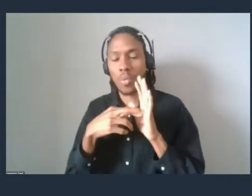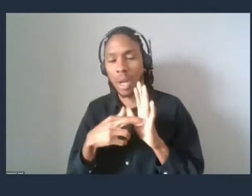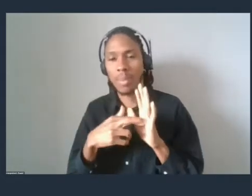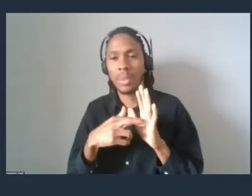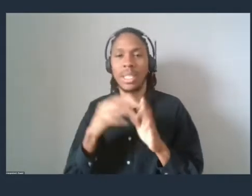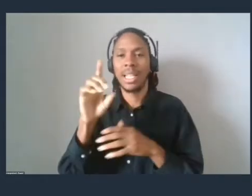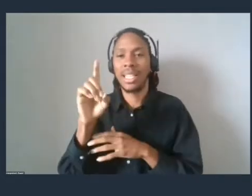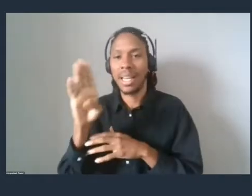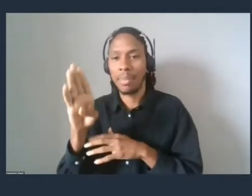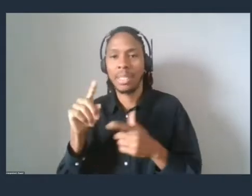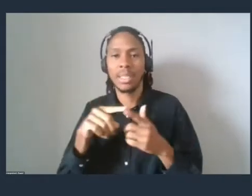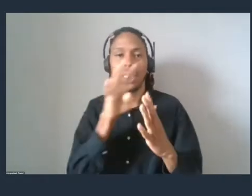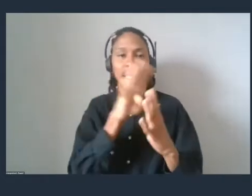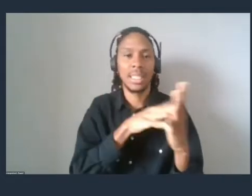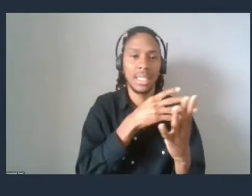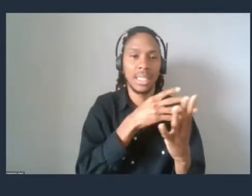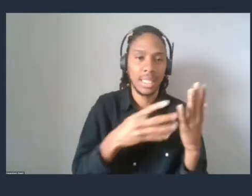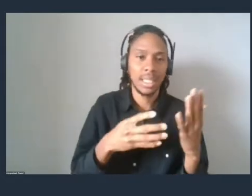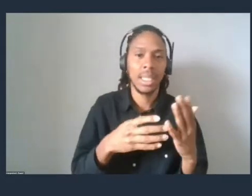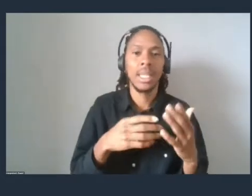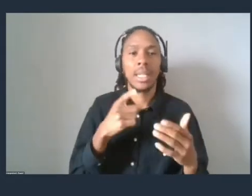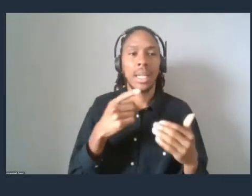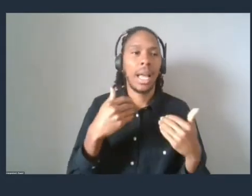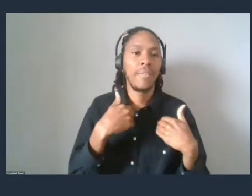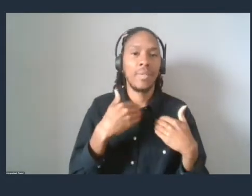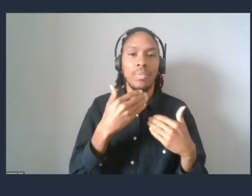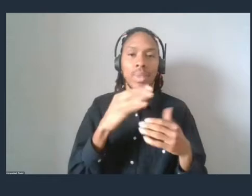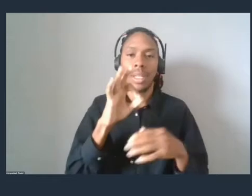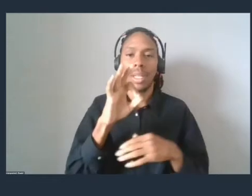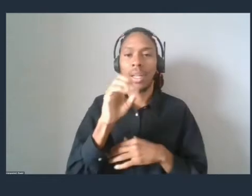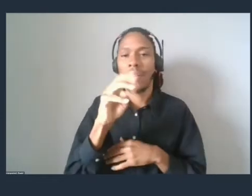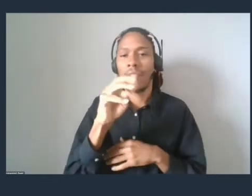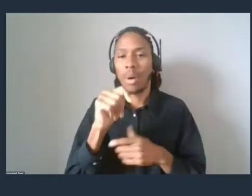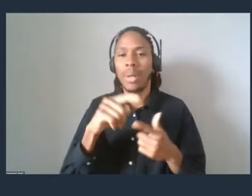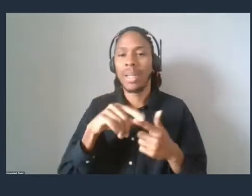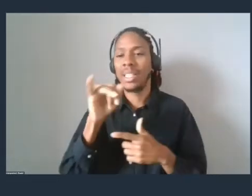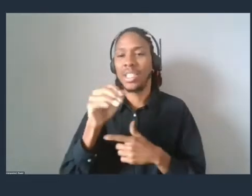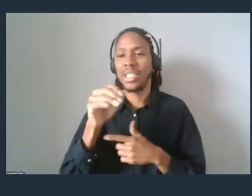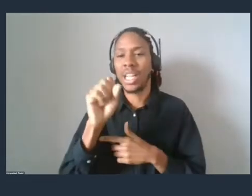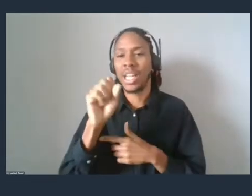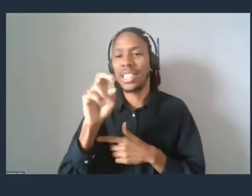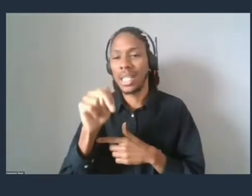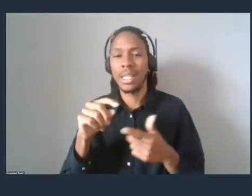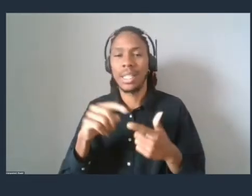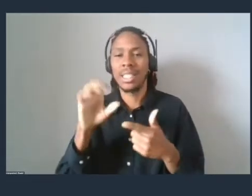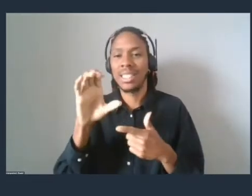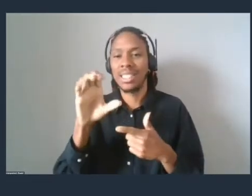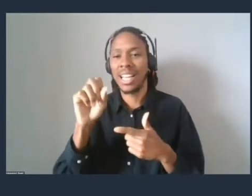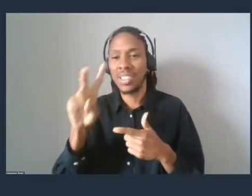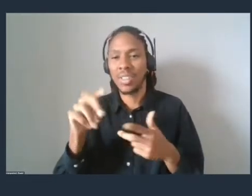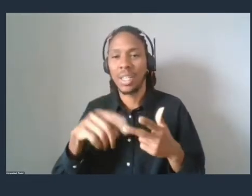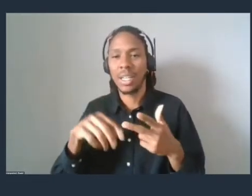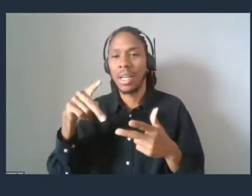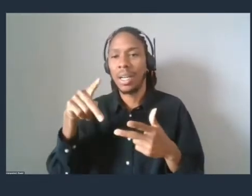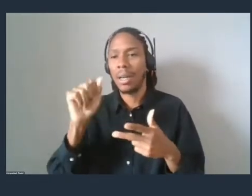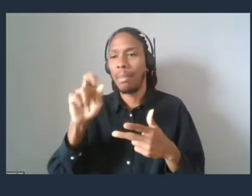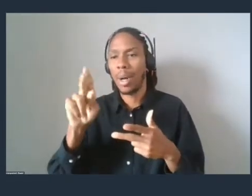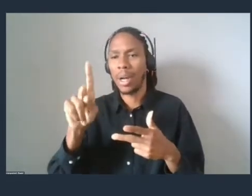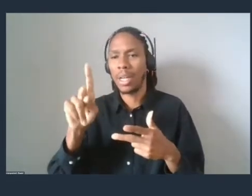often these are in well known formats, like JSON, CSV, parquet. You might have heard of some of these.